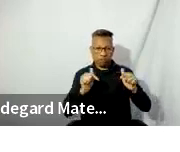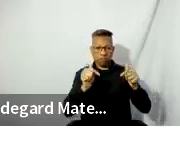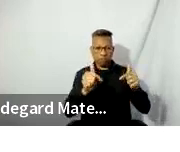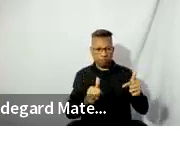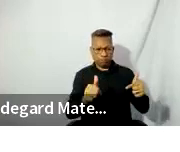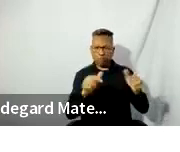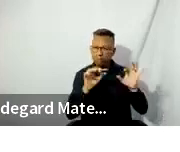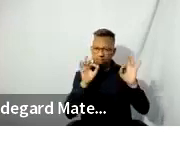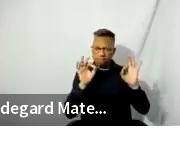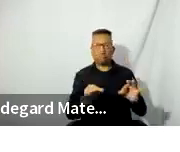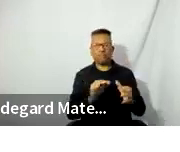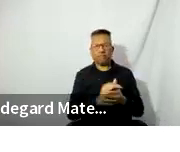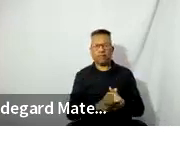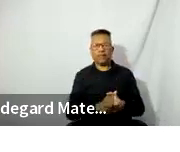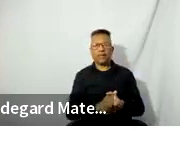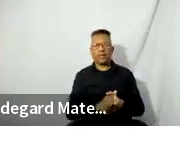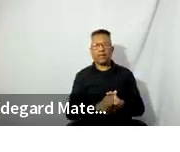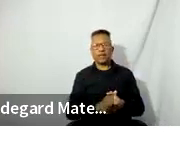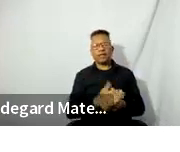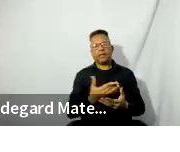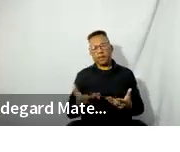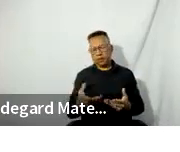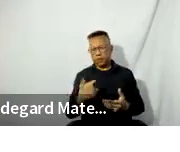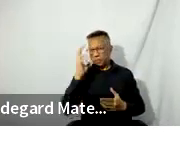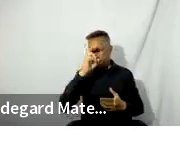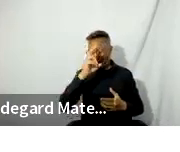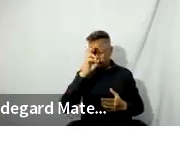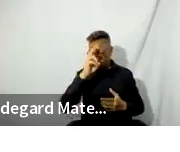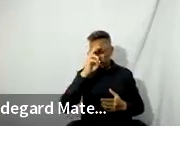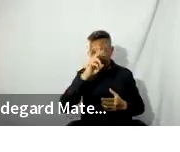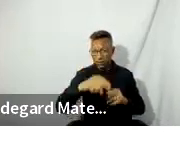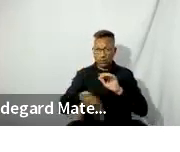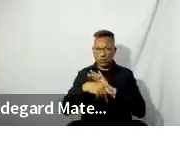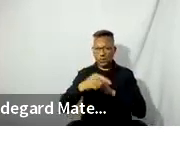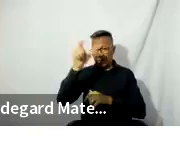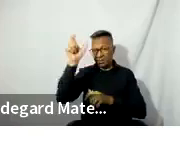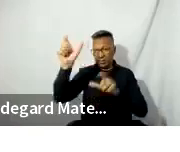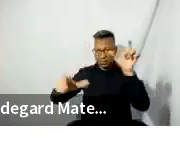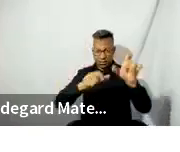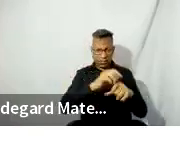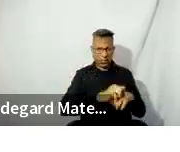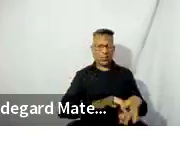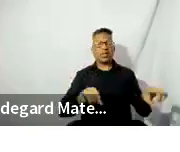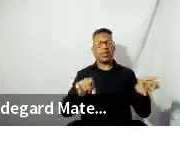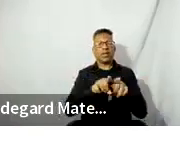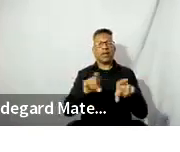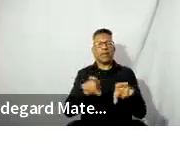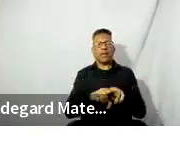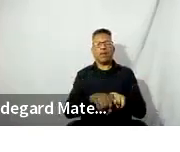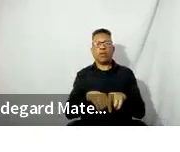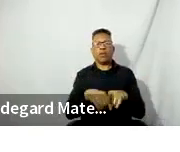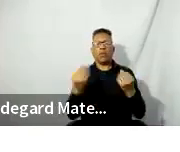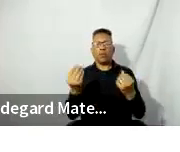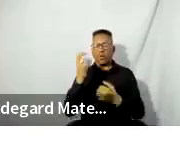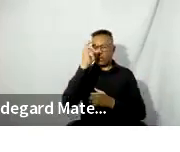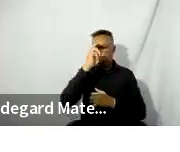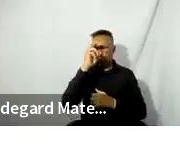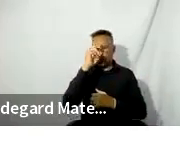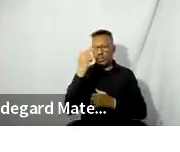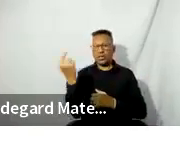the active functions of the active functions of humans. In both the history of humanity and in the history of y of each individual person of each individual person.